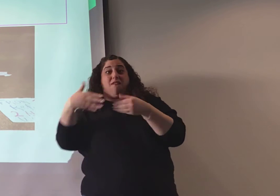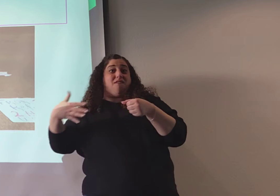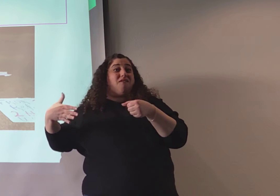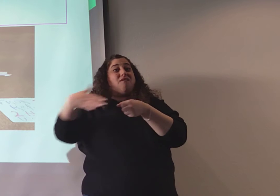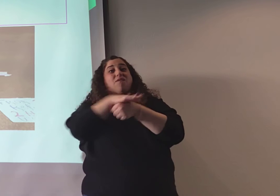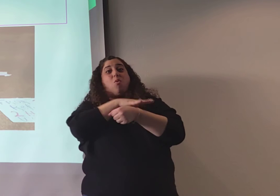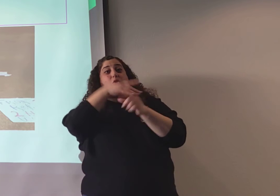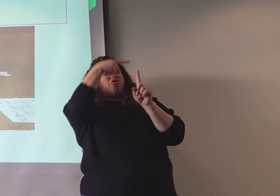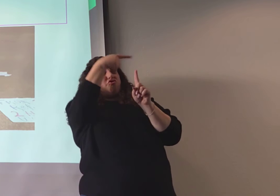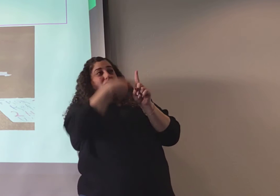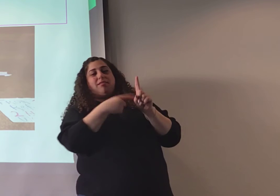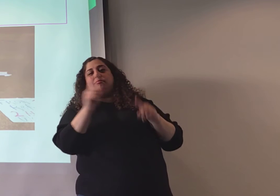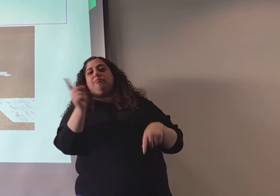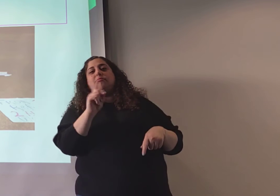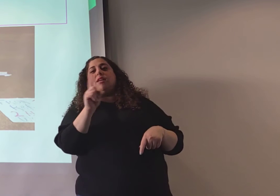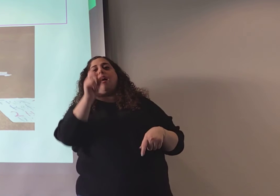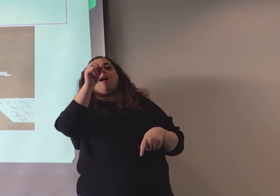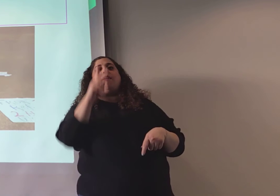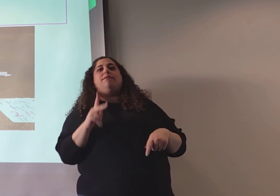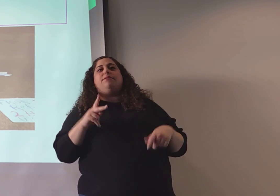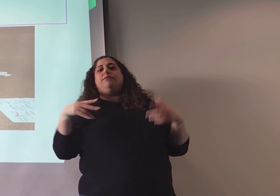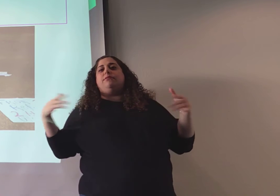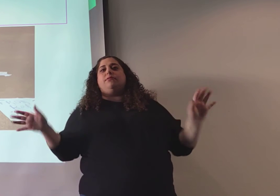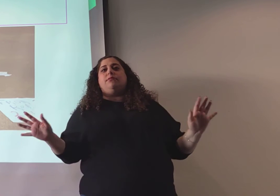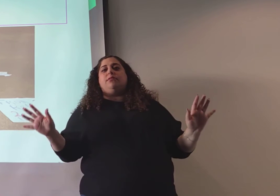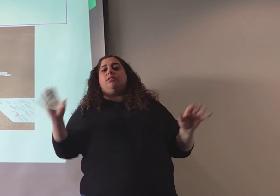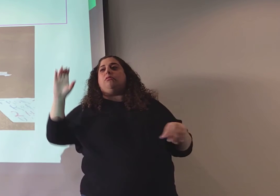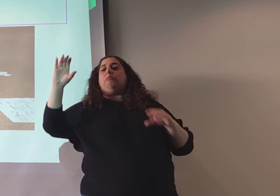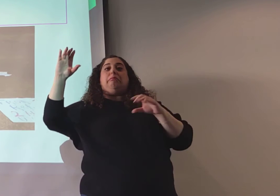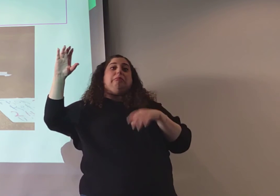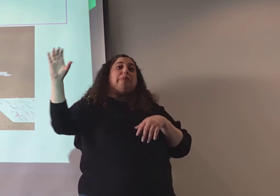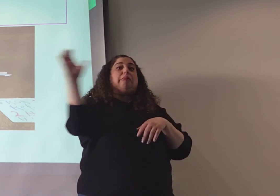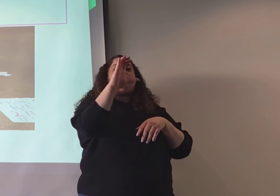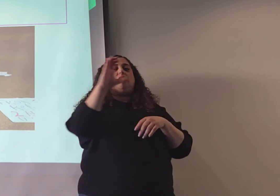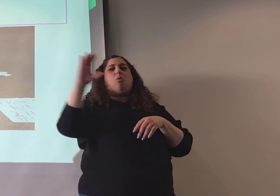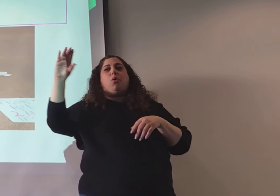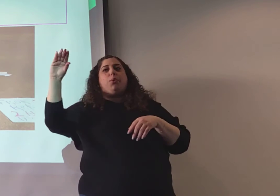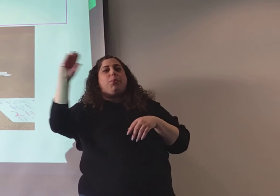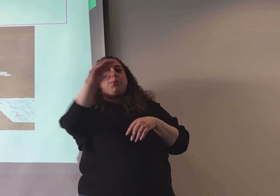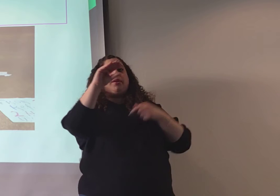the One Month Away program.